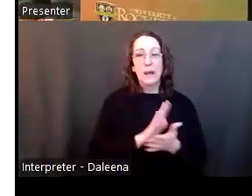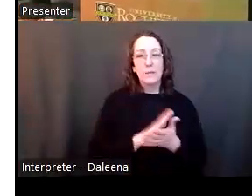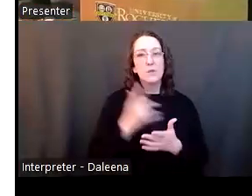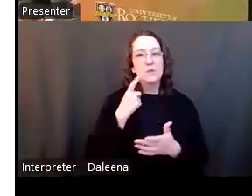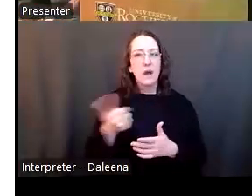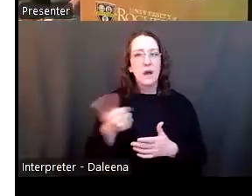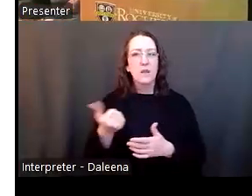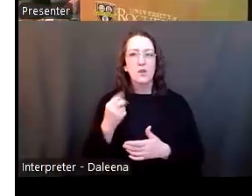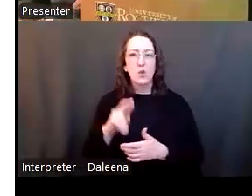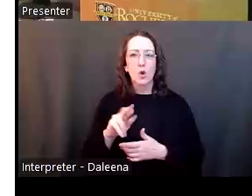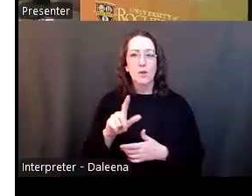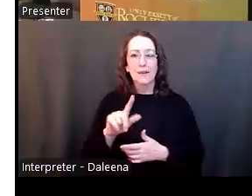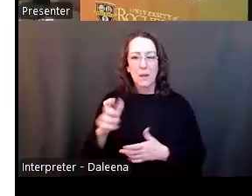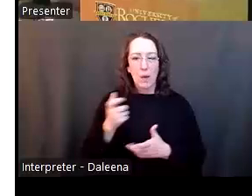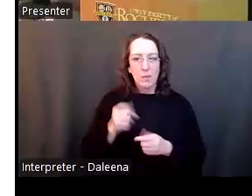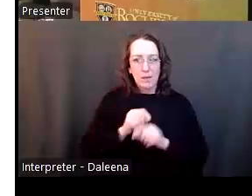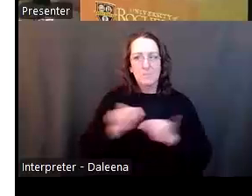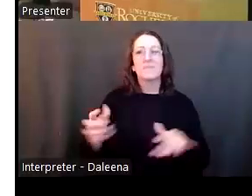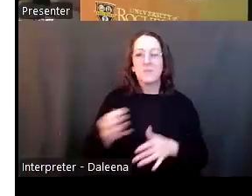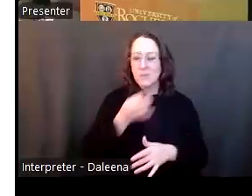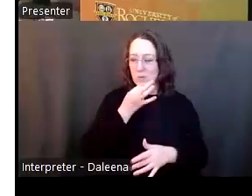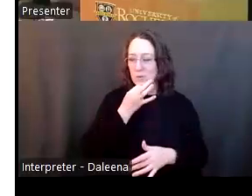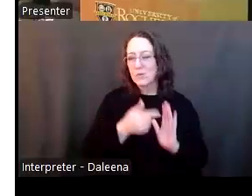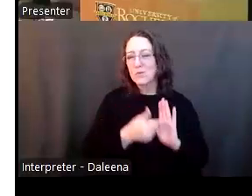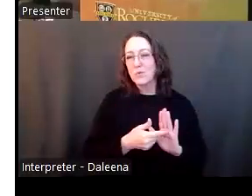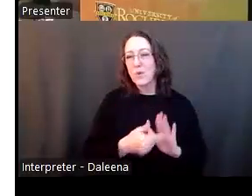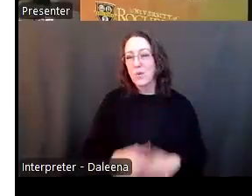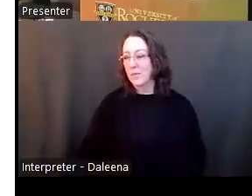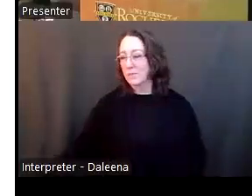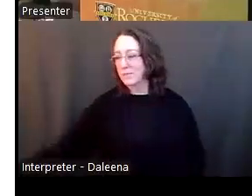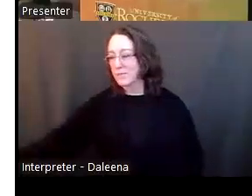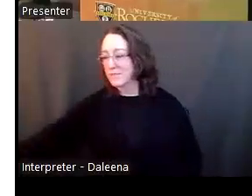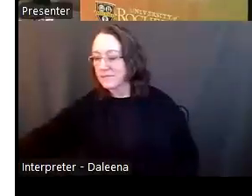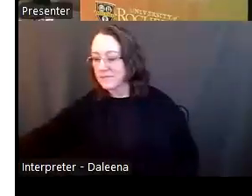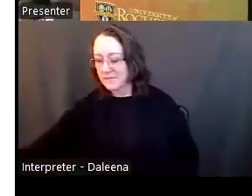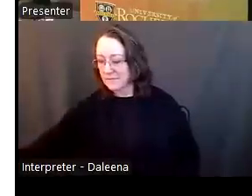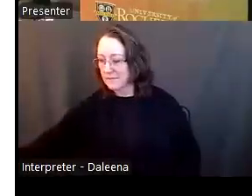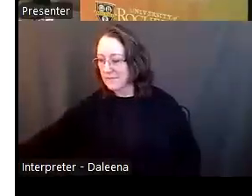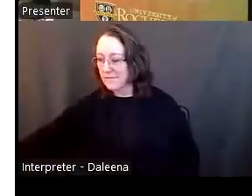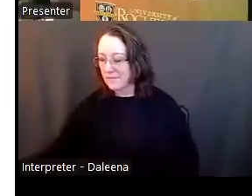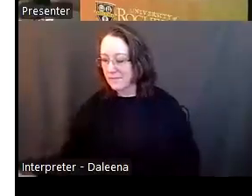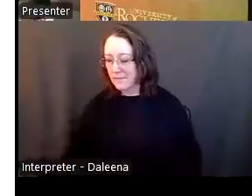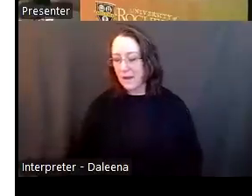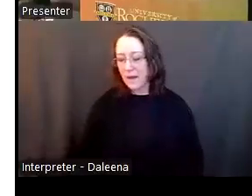out soon um that show that we have better outcomes in terms of length of stay and readmission rates